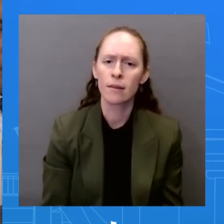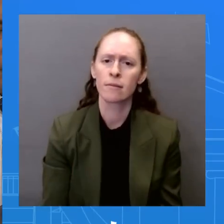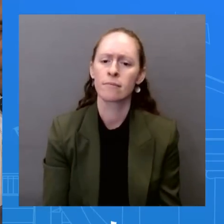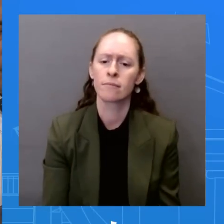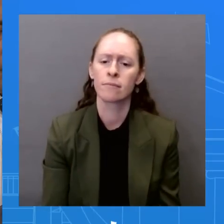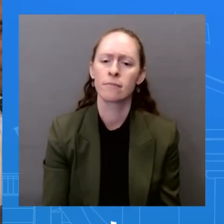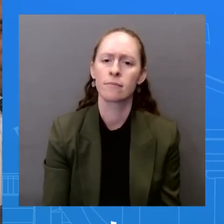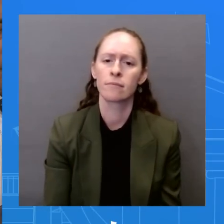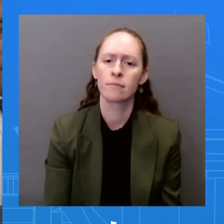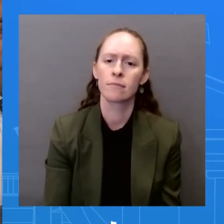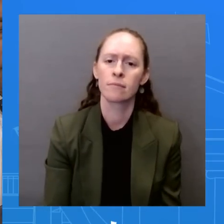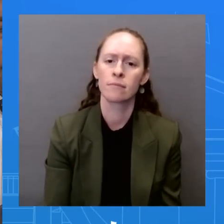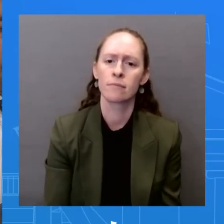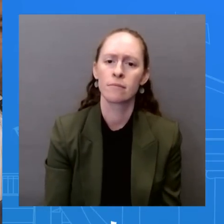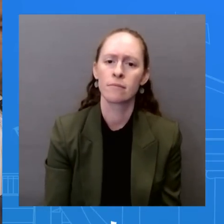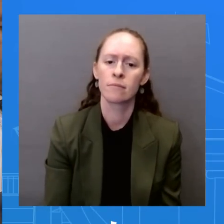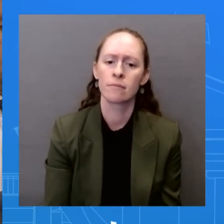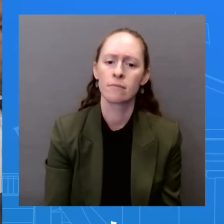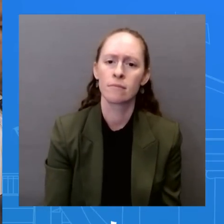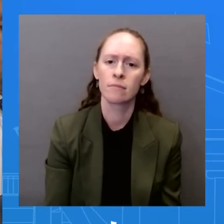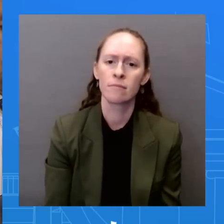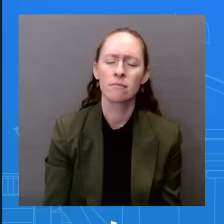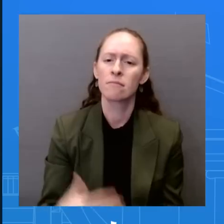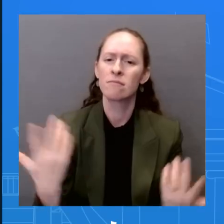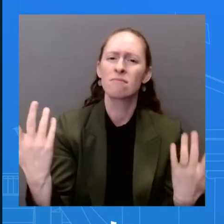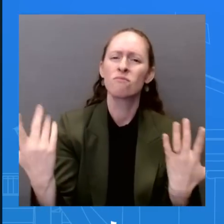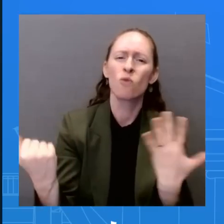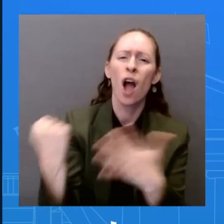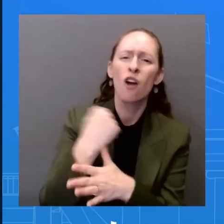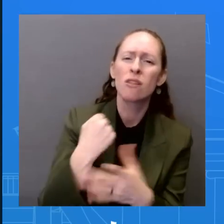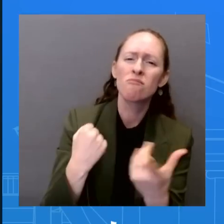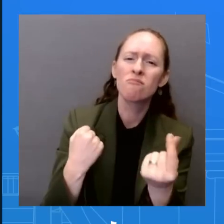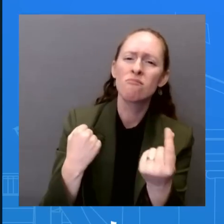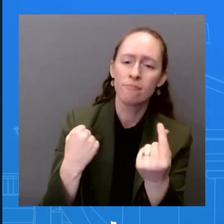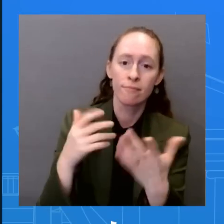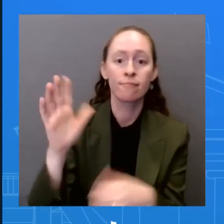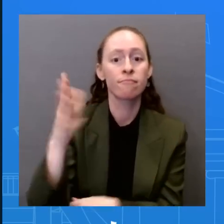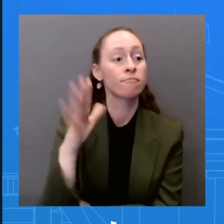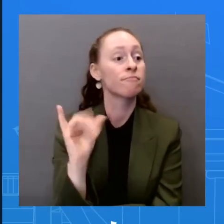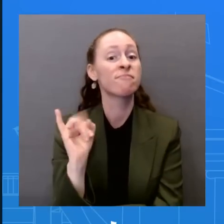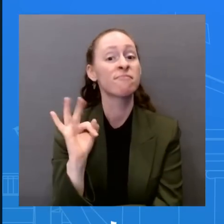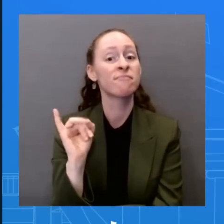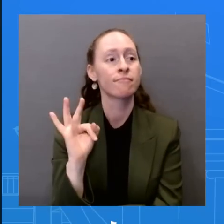what's the priority of that list right now? Ms. Jean-Pierre: So I'm not going to get into a priority of list.